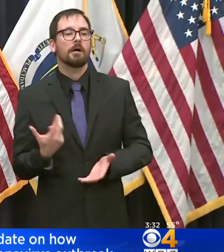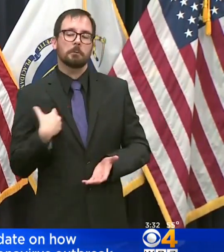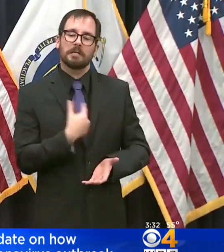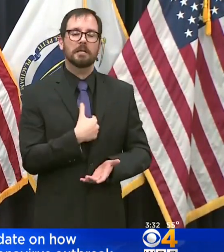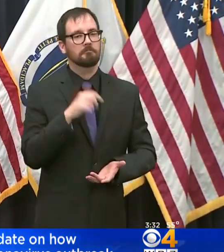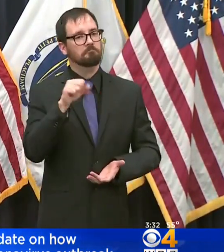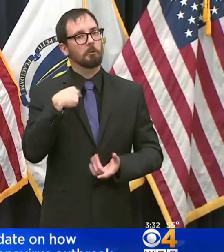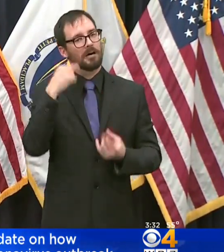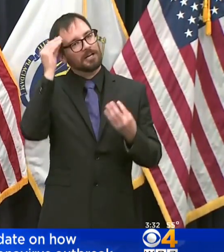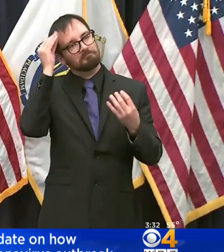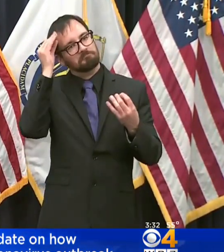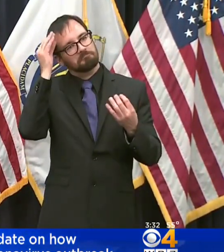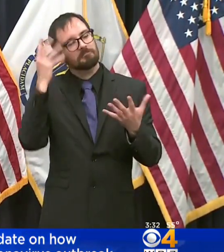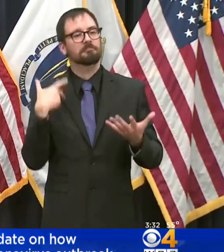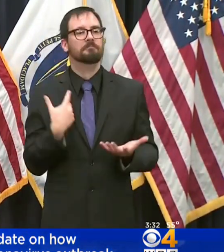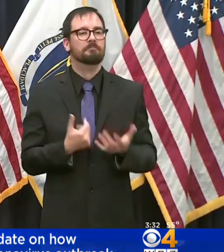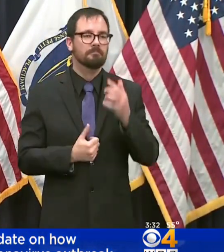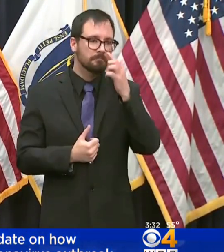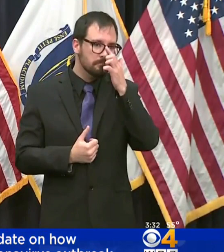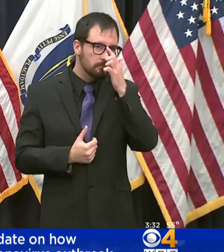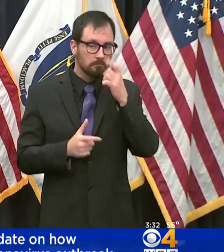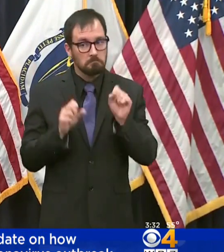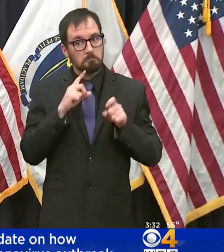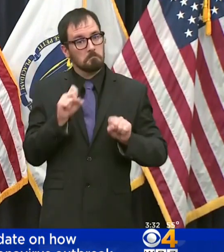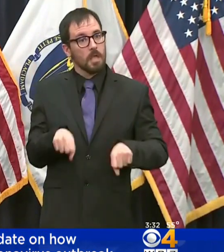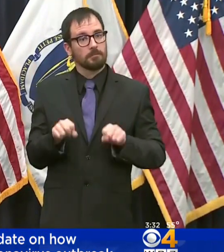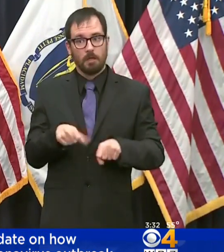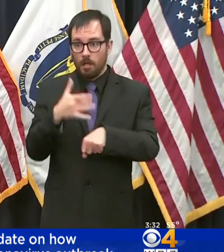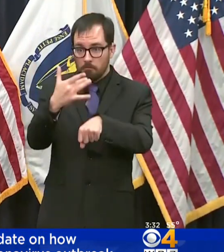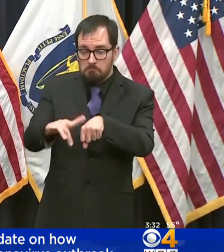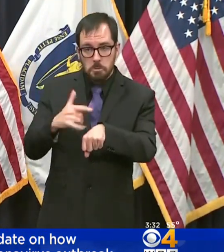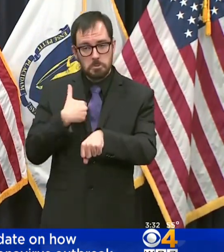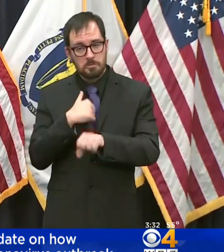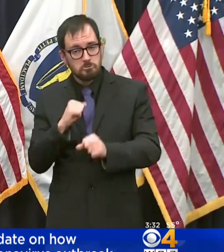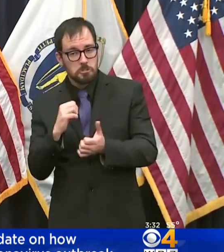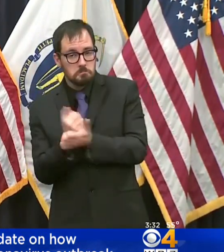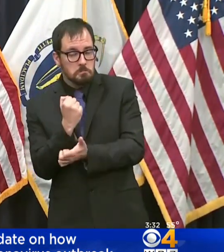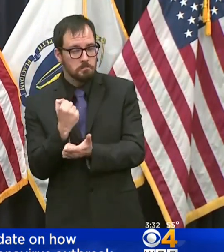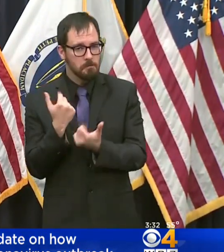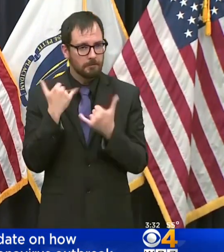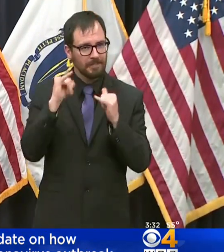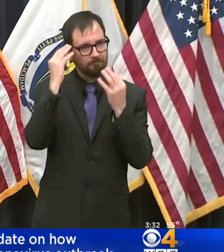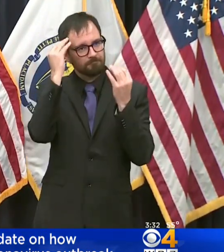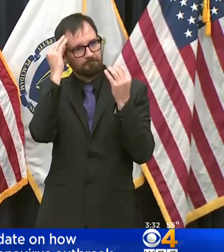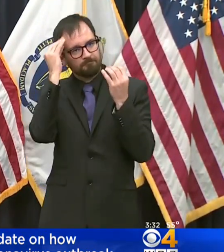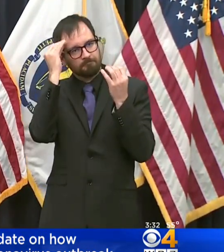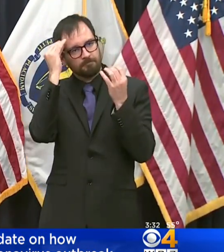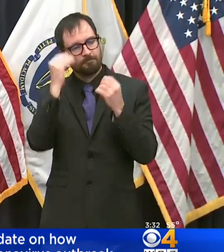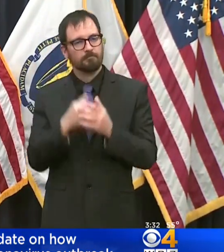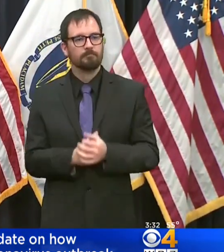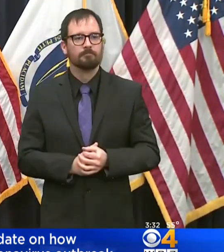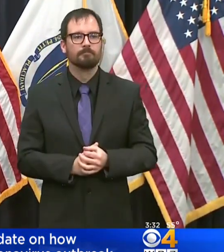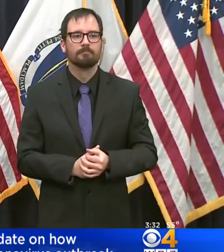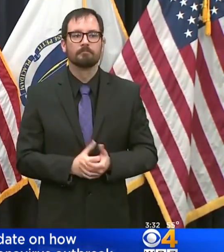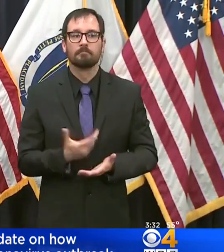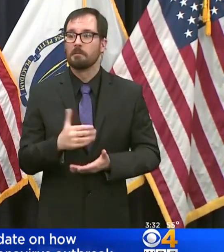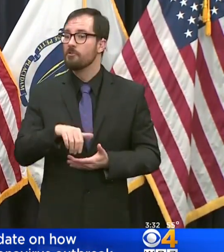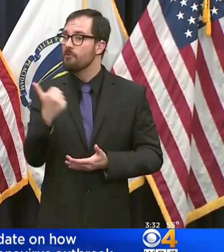MEANING OUT OF EVERY CHALLENGE SOMETIMES CREATES AN OPPORTUNITY AND THE EMPTY DORMS HAS CREATED AN OPPORTUNITY FOR US. NOT JUST HEALTH CARE WORKERS BUT